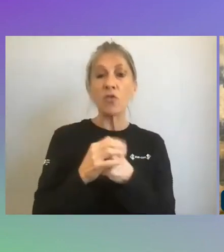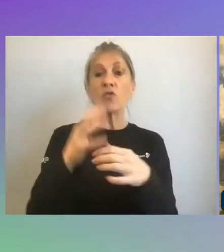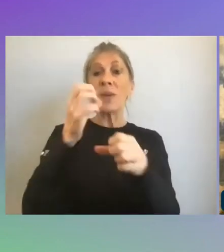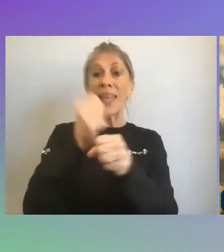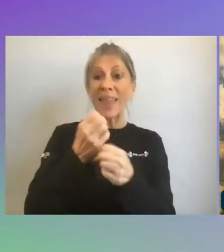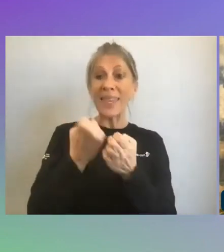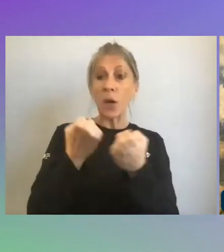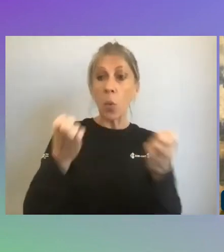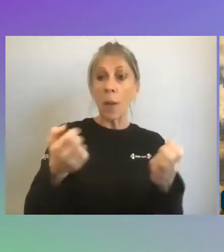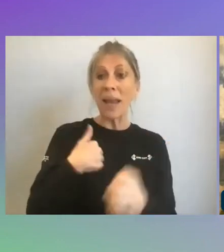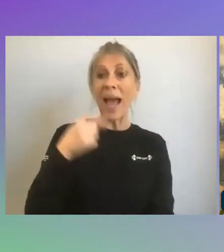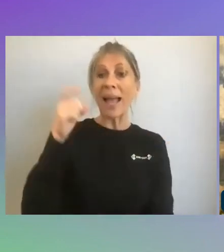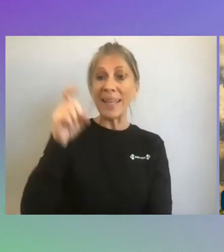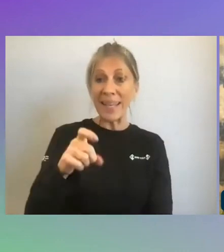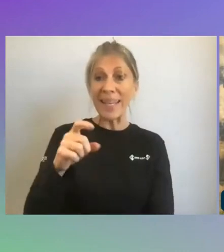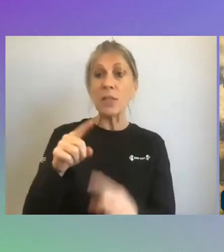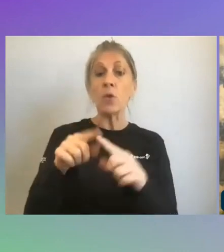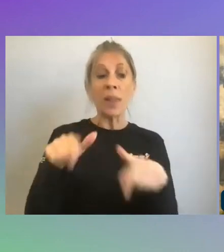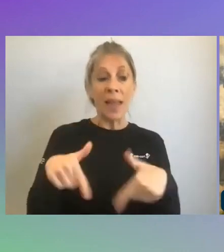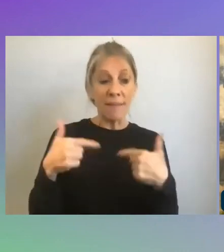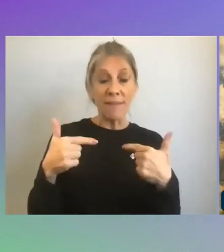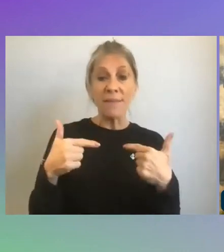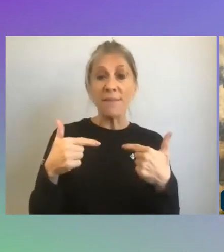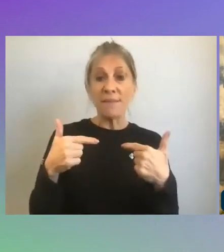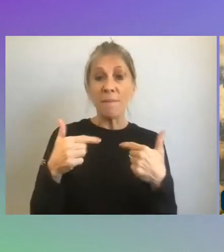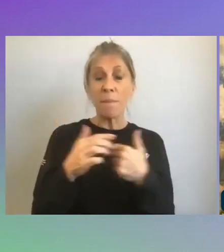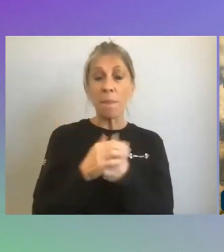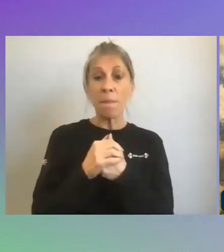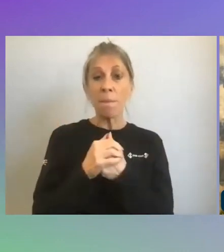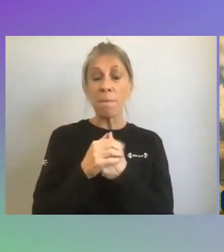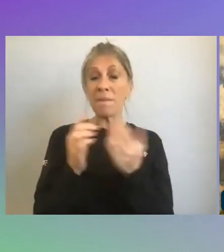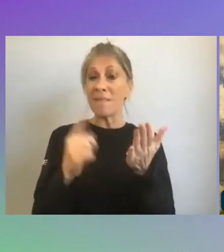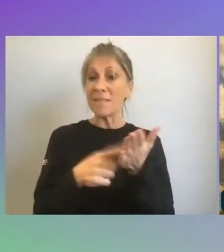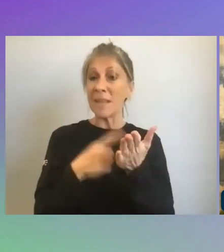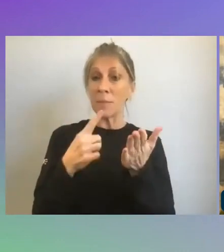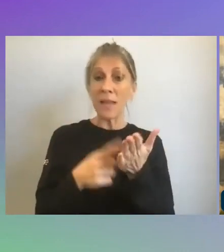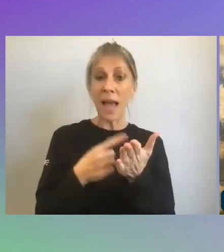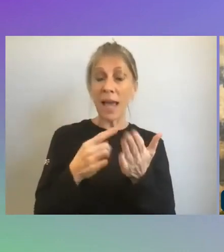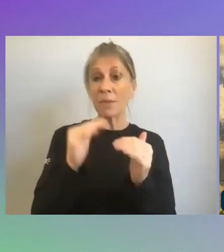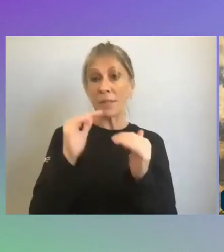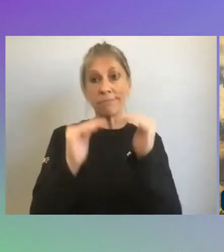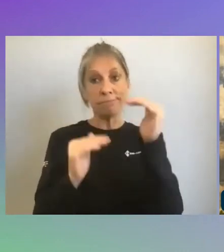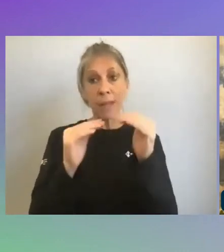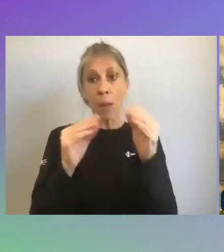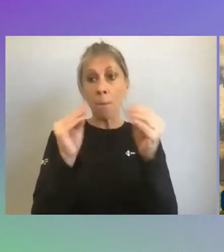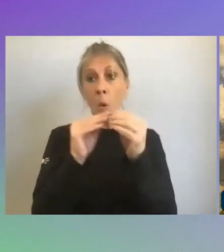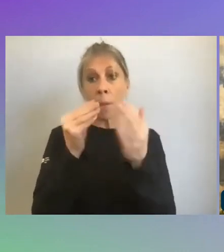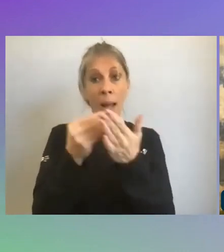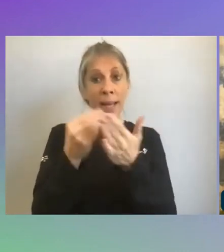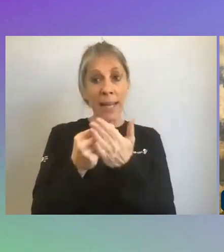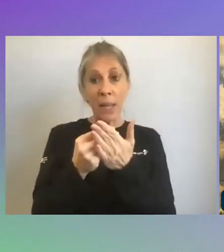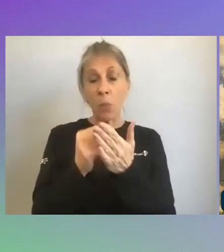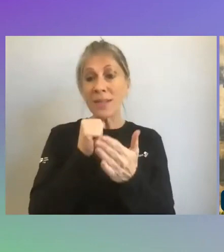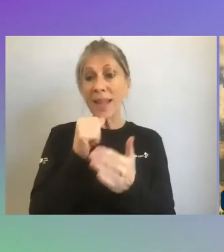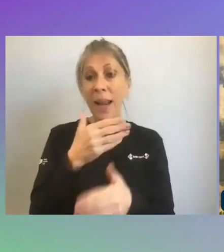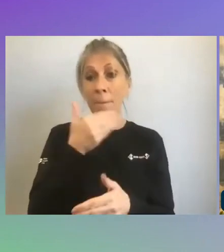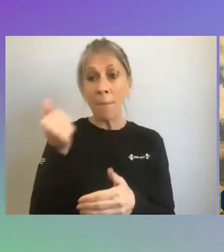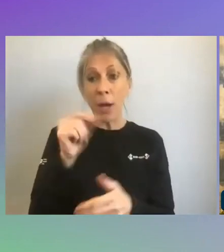that I need to live. And, uh, you know, sometimes it netted out that more money was not a